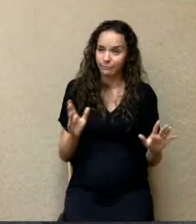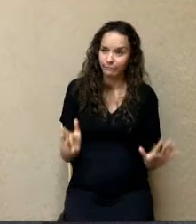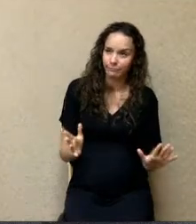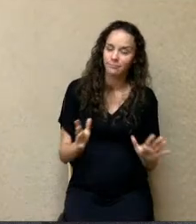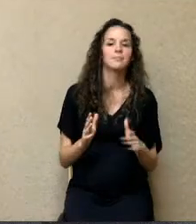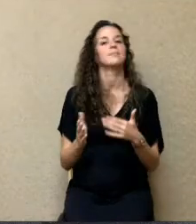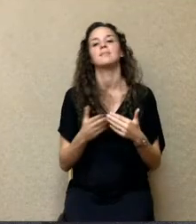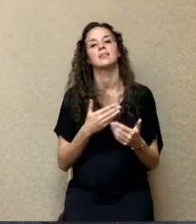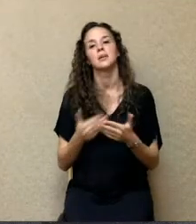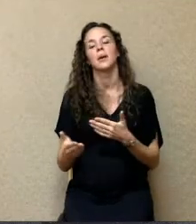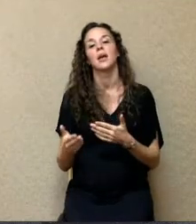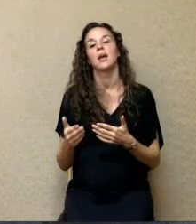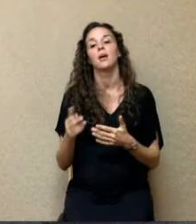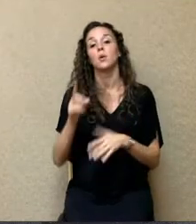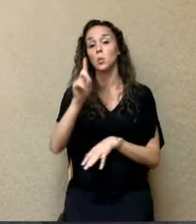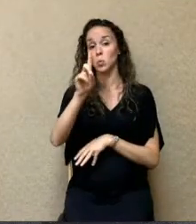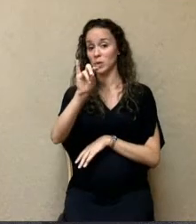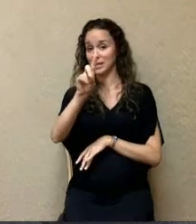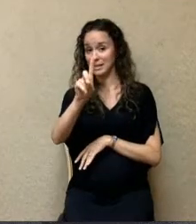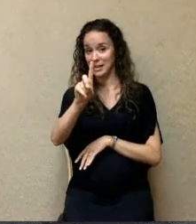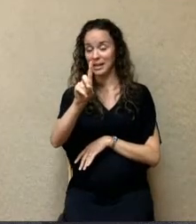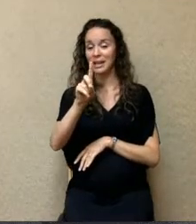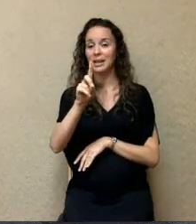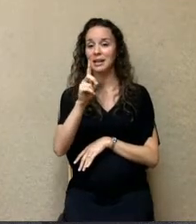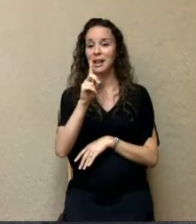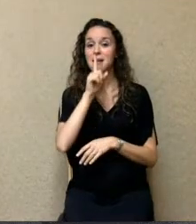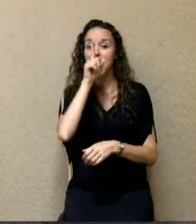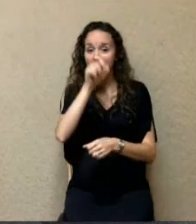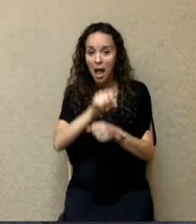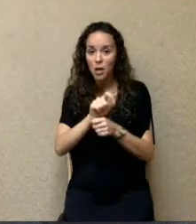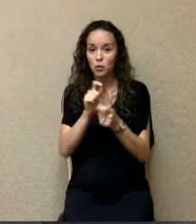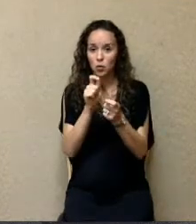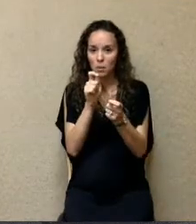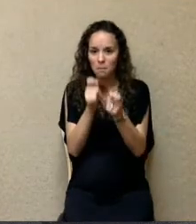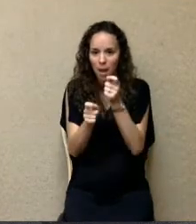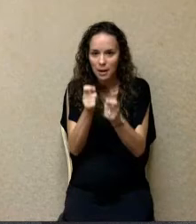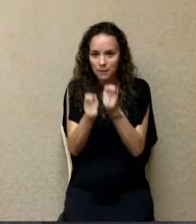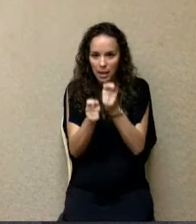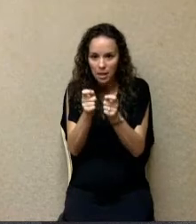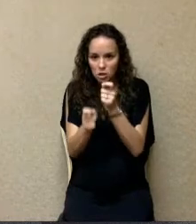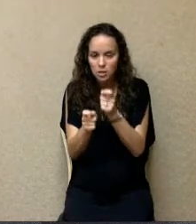So, we did do some actual modifications, like as if